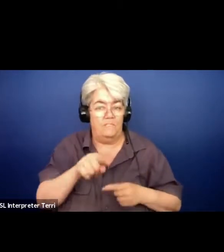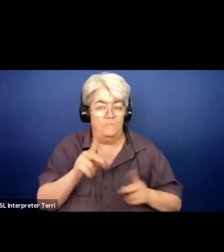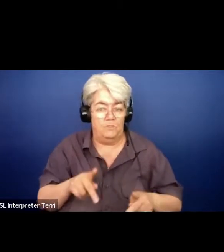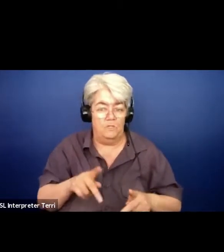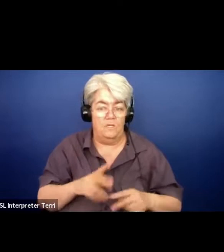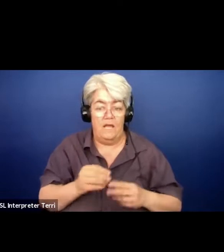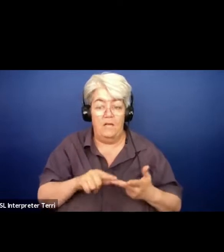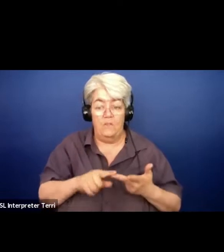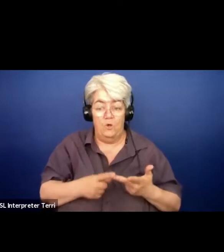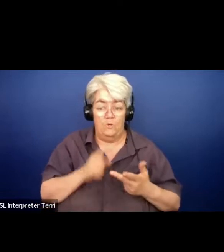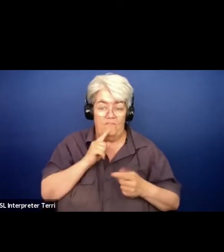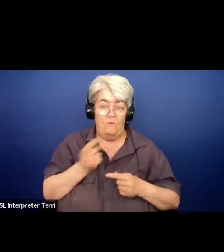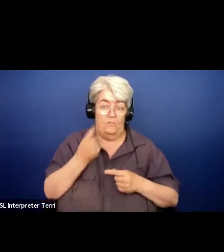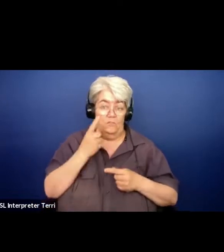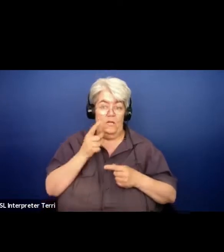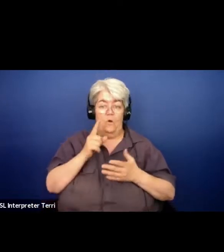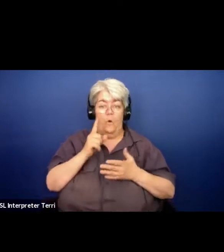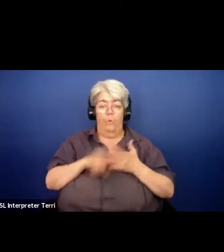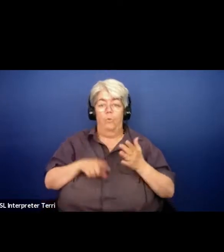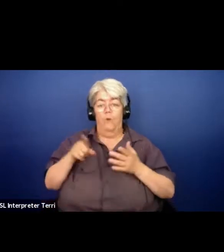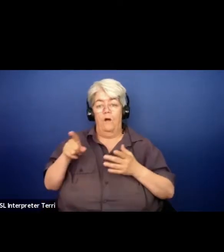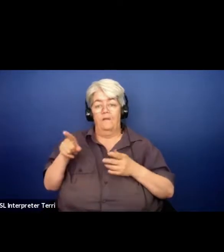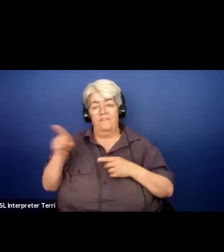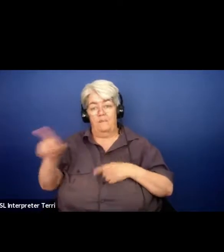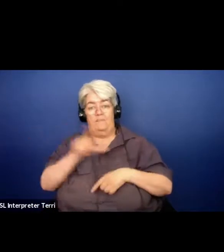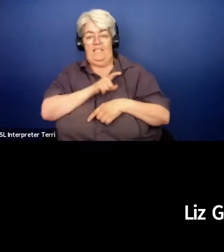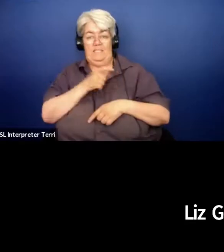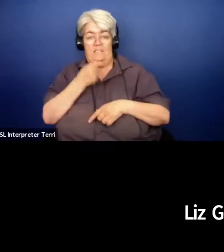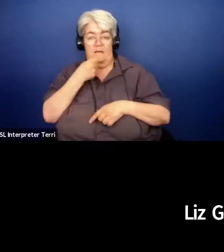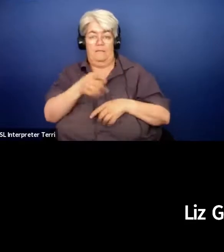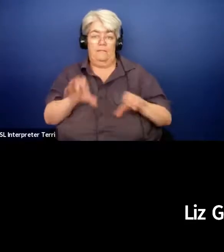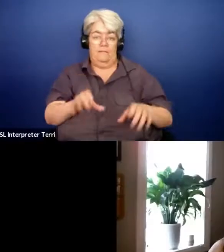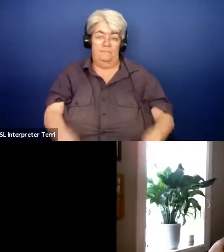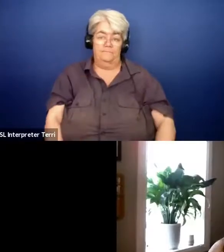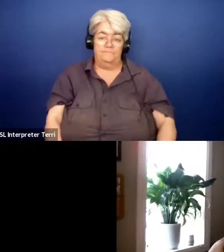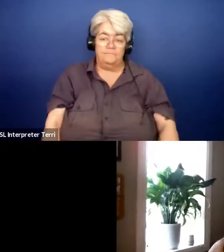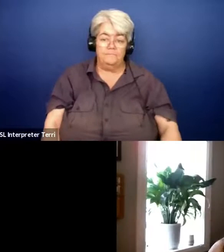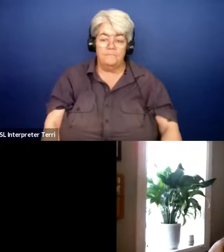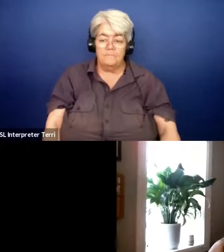in the context of what they are being charged with.